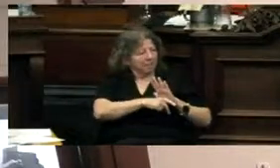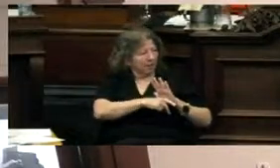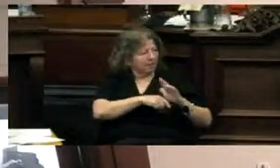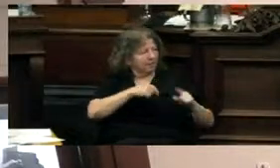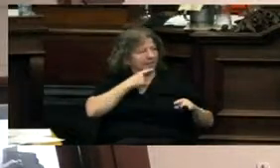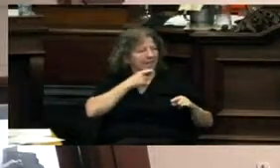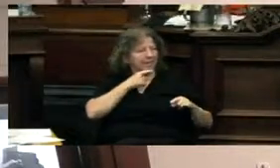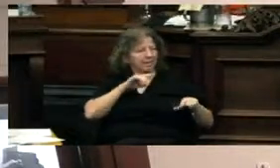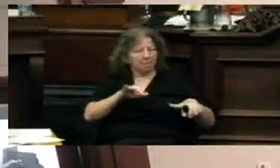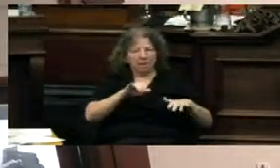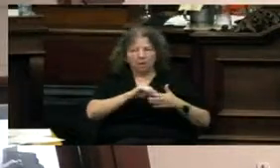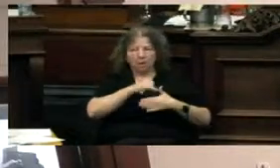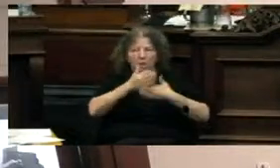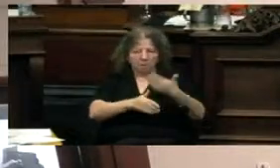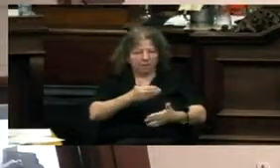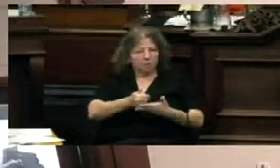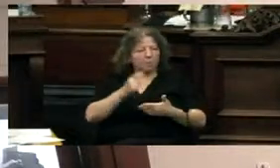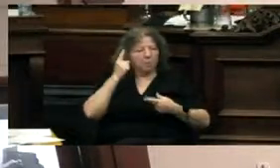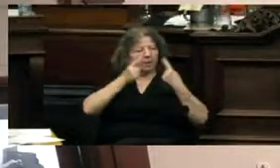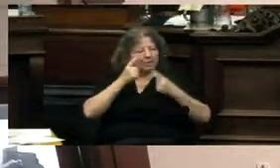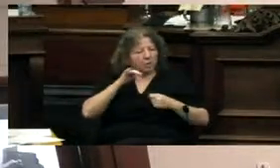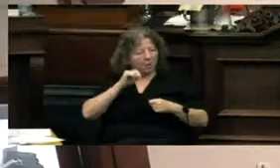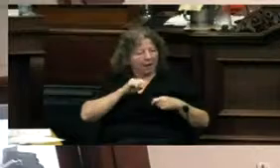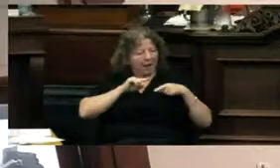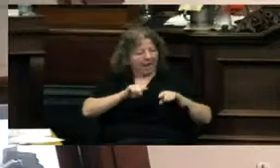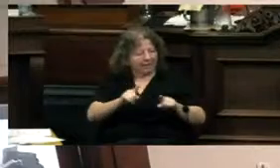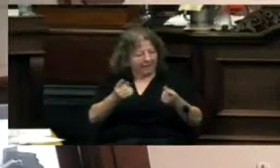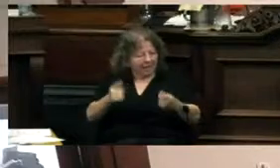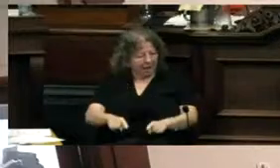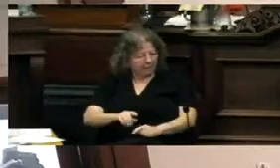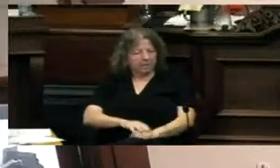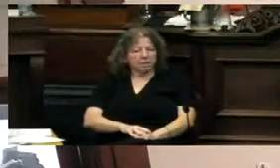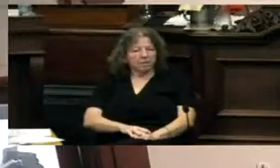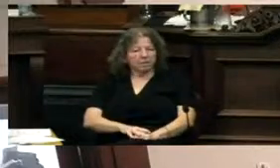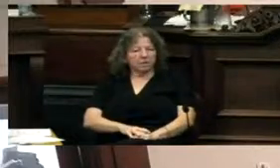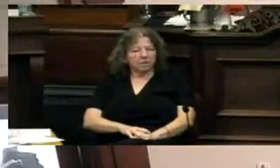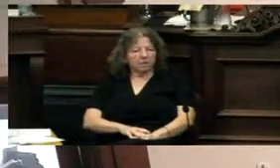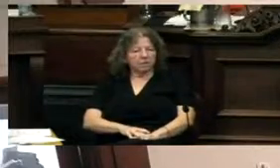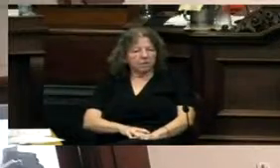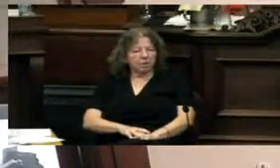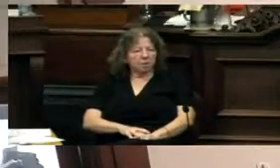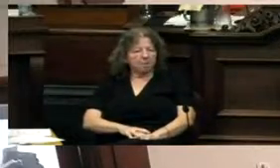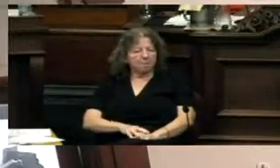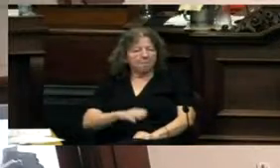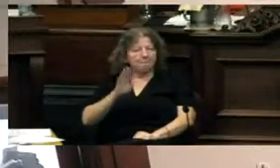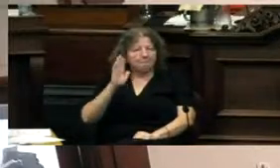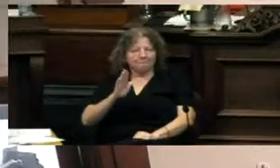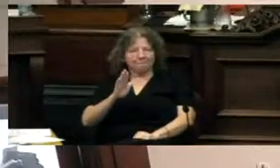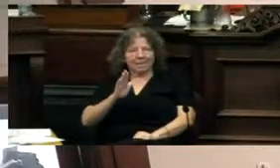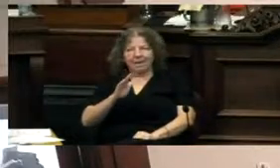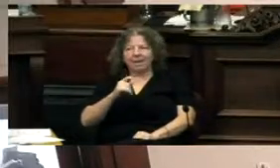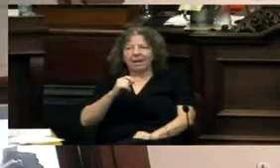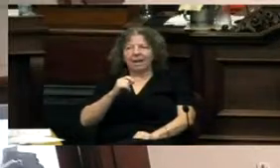considered as it comes in. So you just said it. This is the policy. This is the standard practice and procedure. And